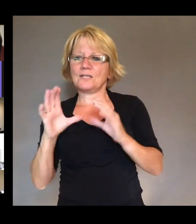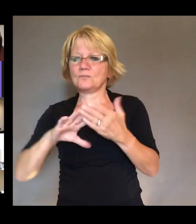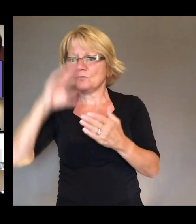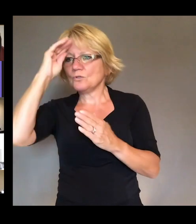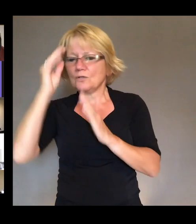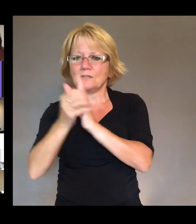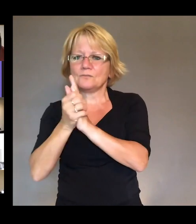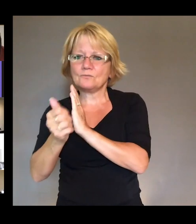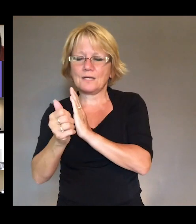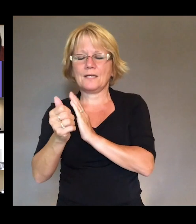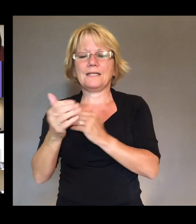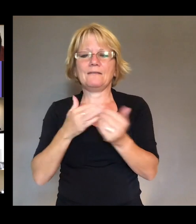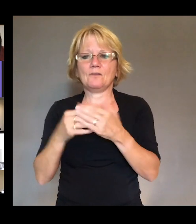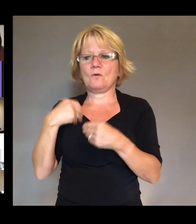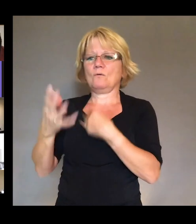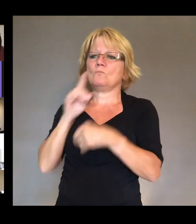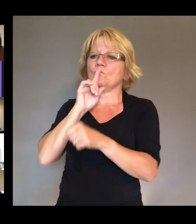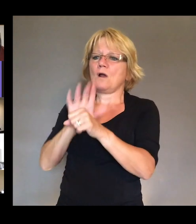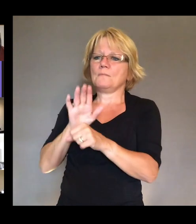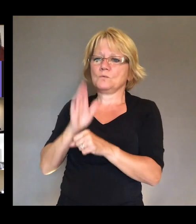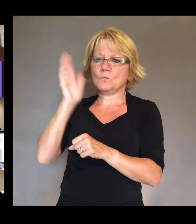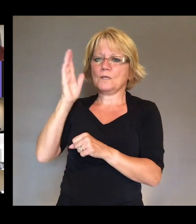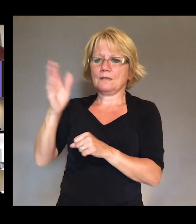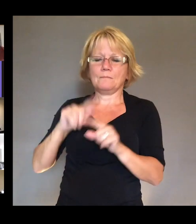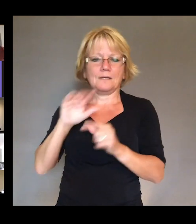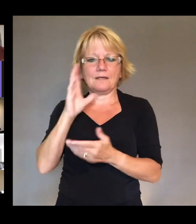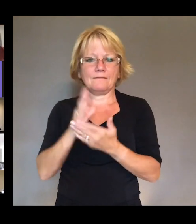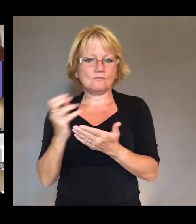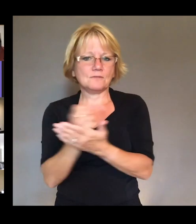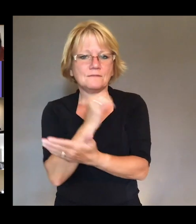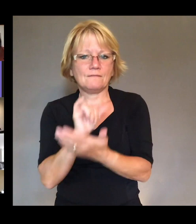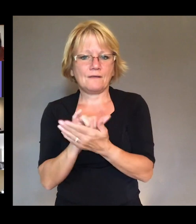Even though they were promised that they would be given opportunities. So the system behind it,